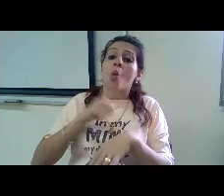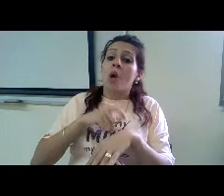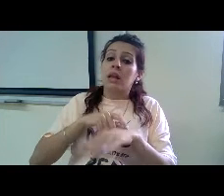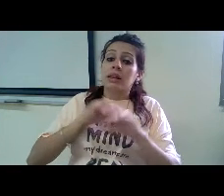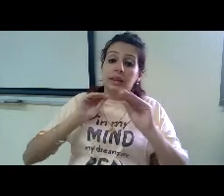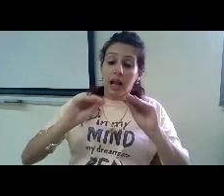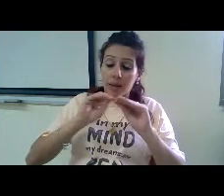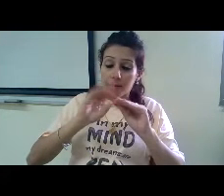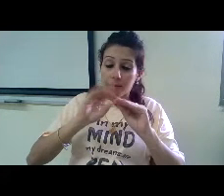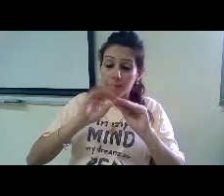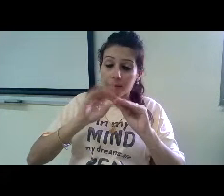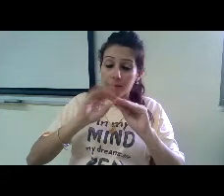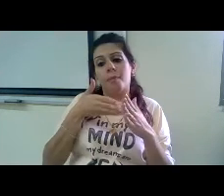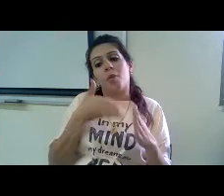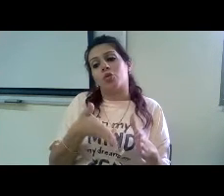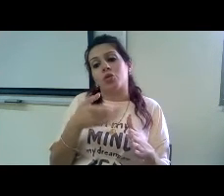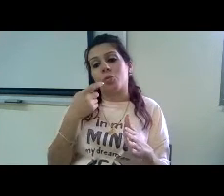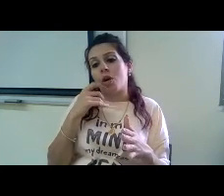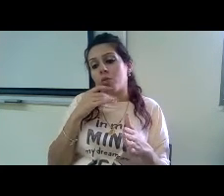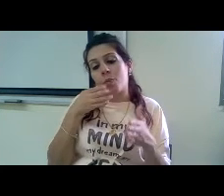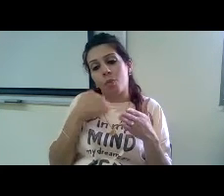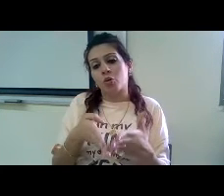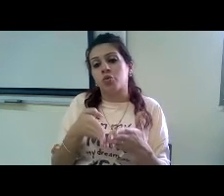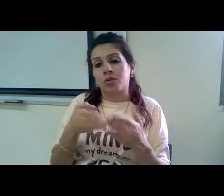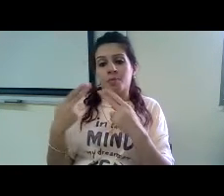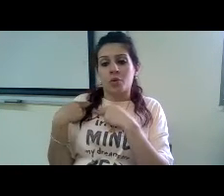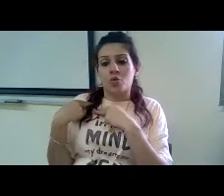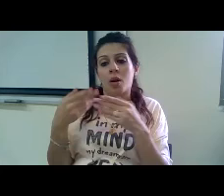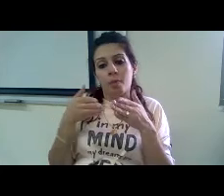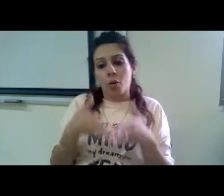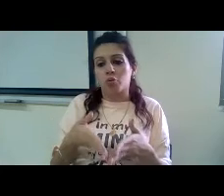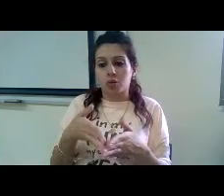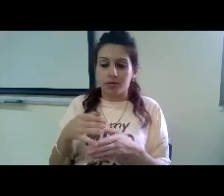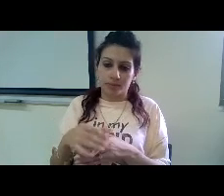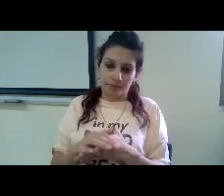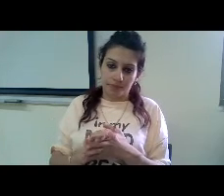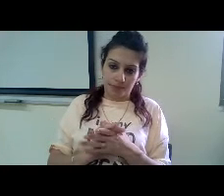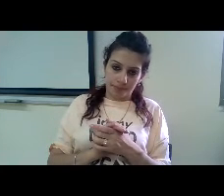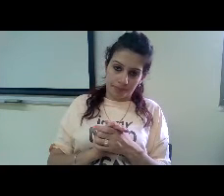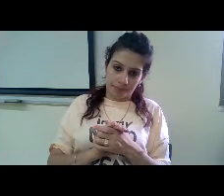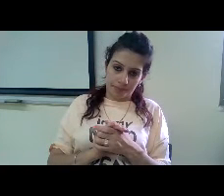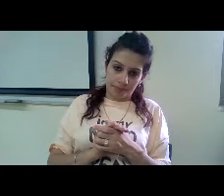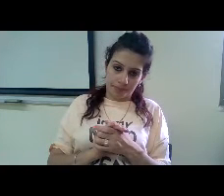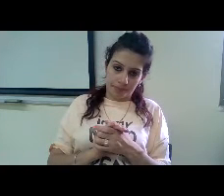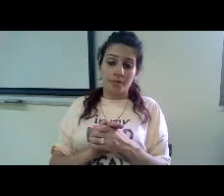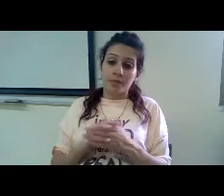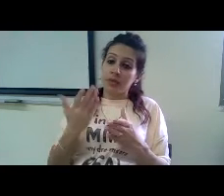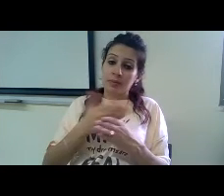push their own agenda, inclusion and equity will not happen.